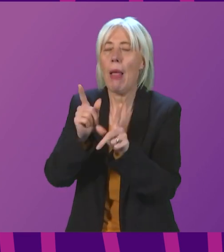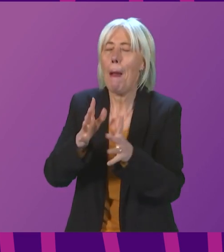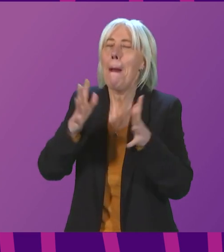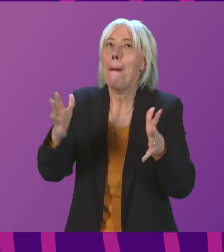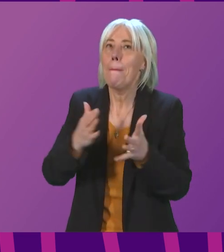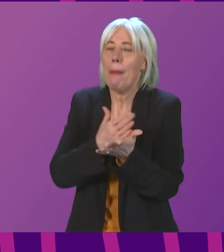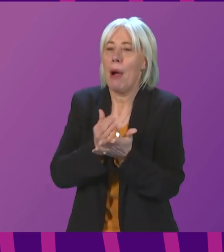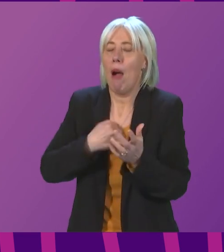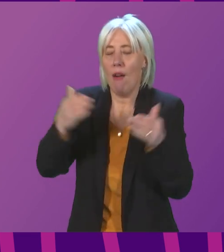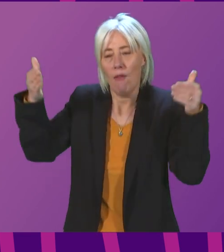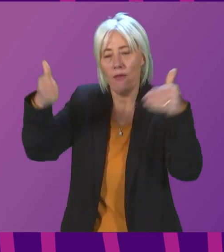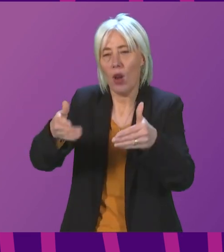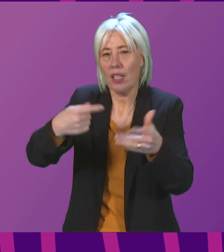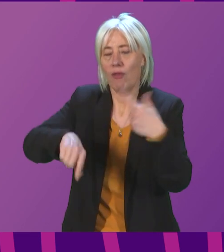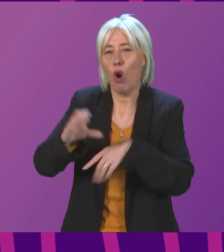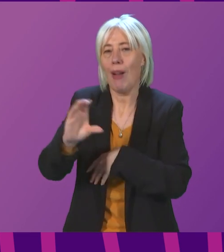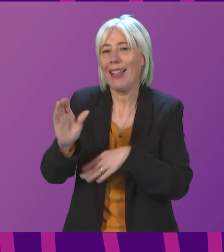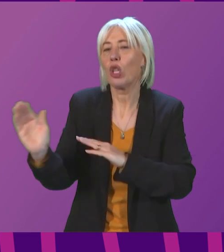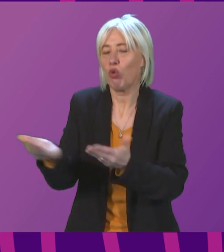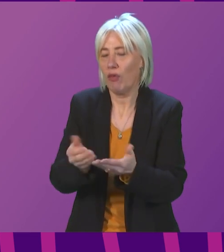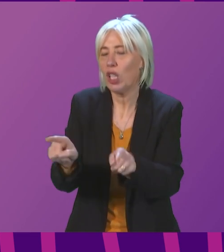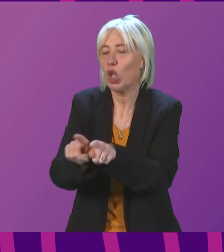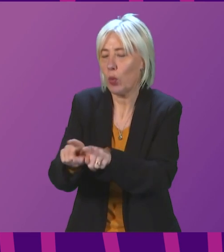in cancer services.